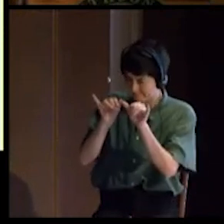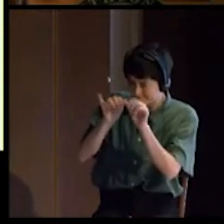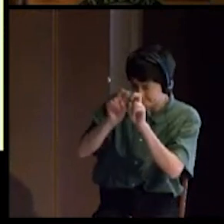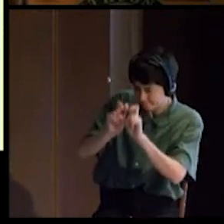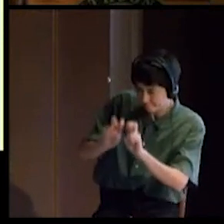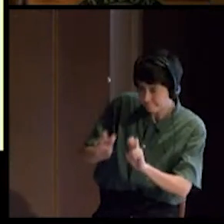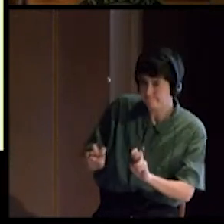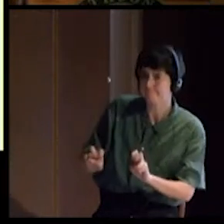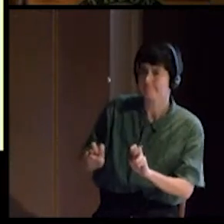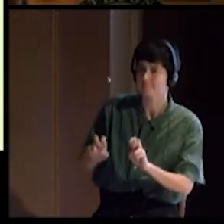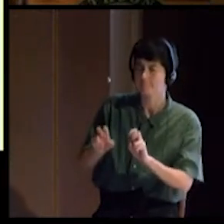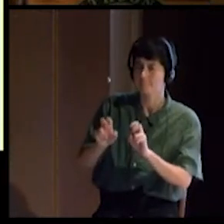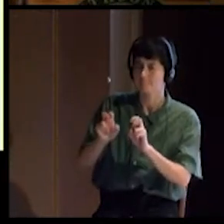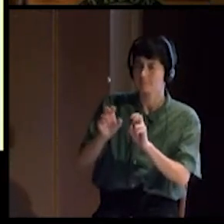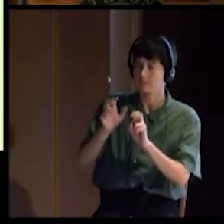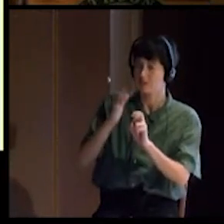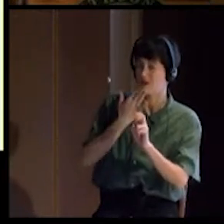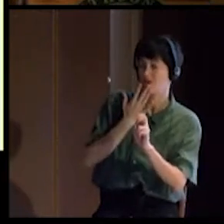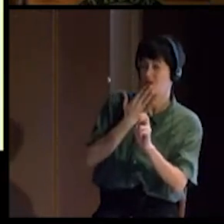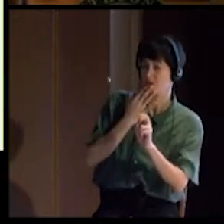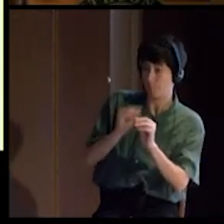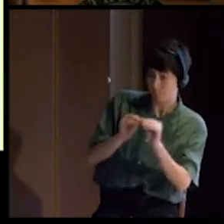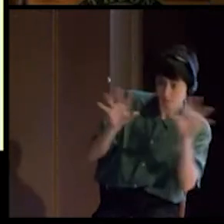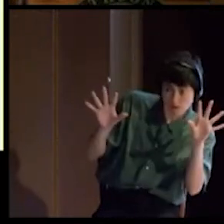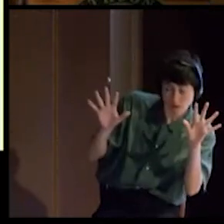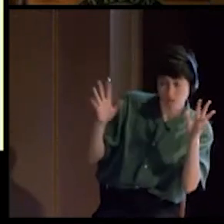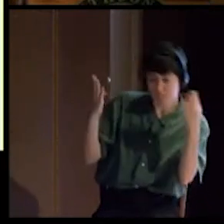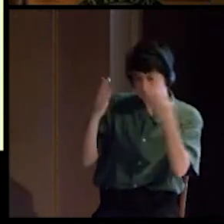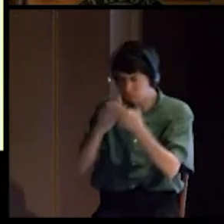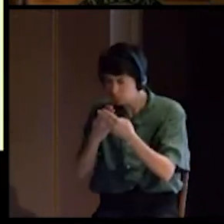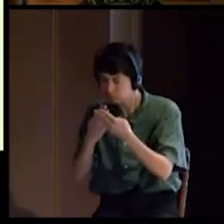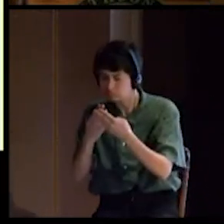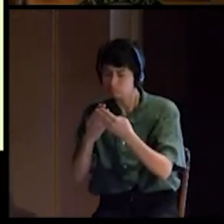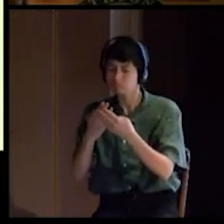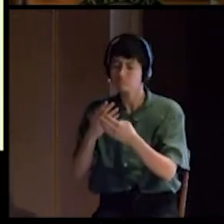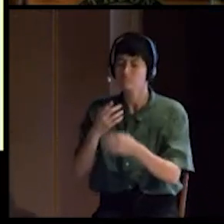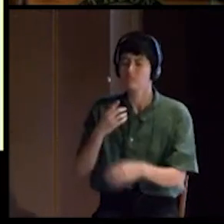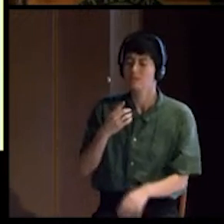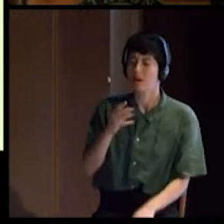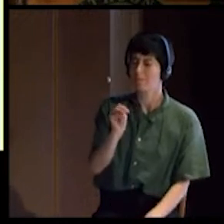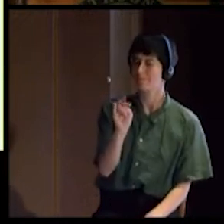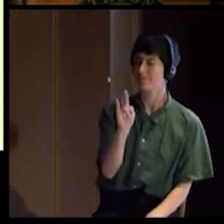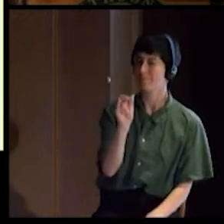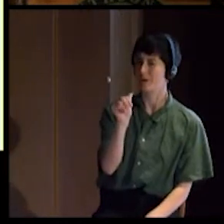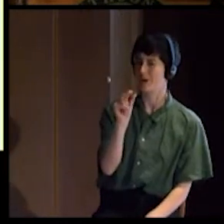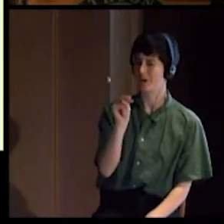that Mariana was really cool at using. And she totally took the lead on measuring these specimens.